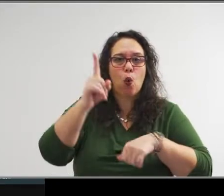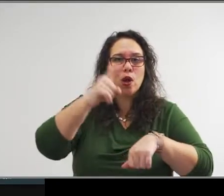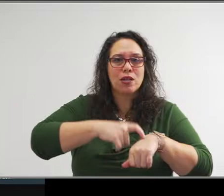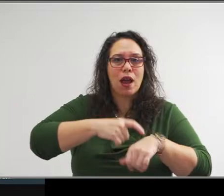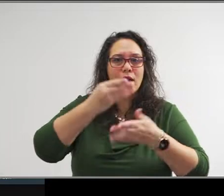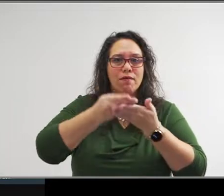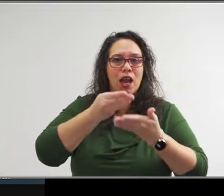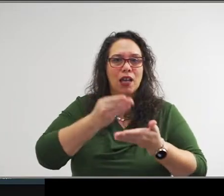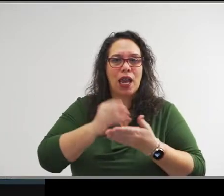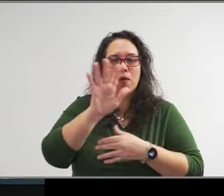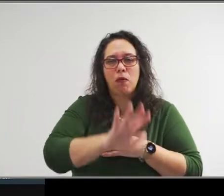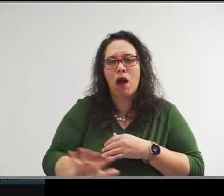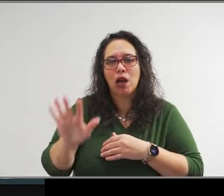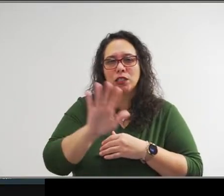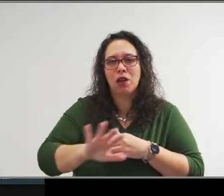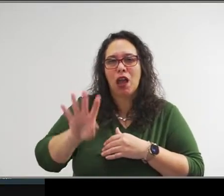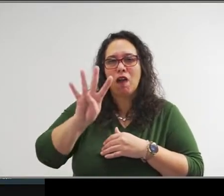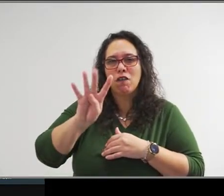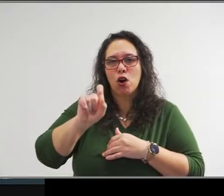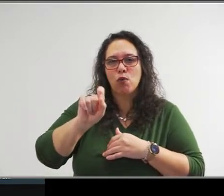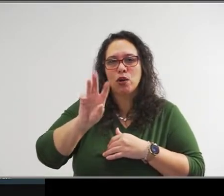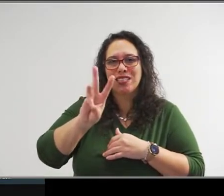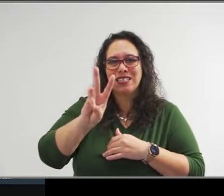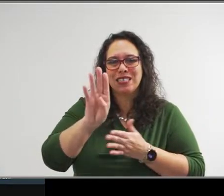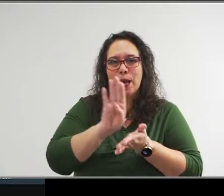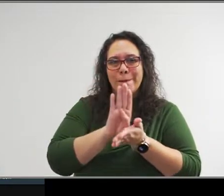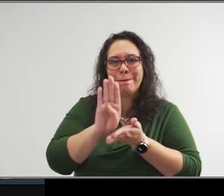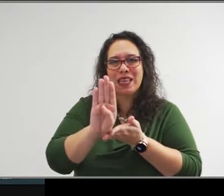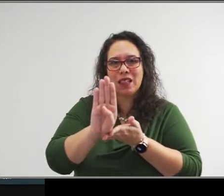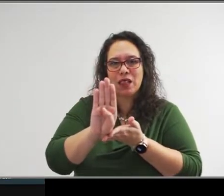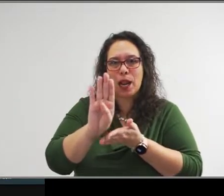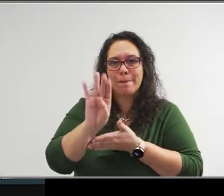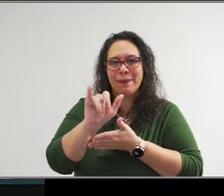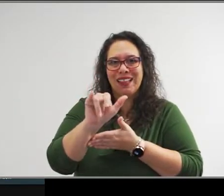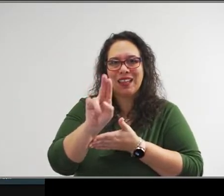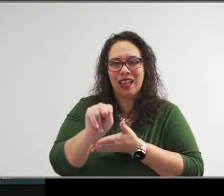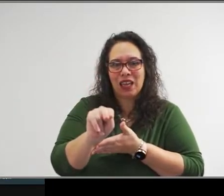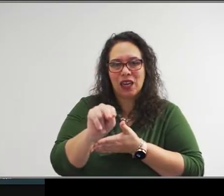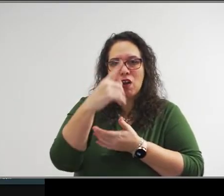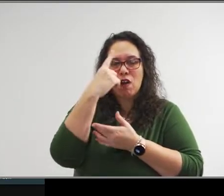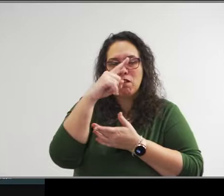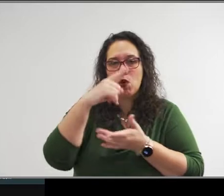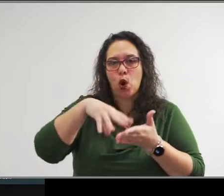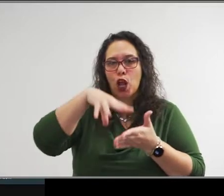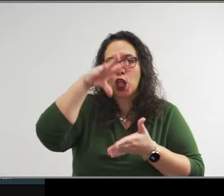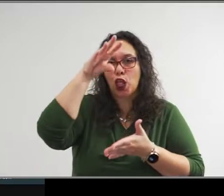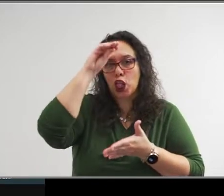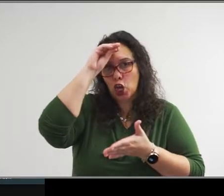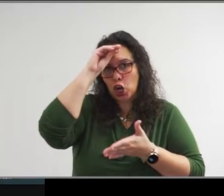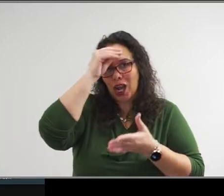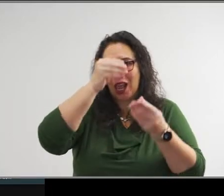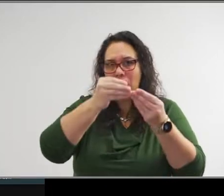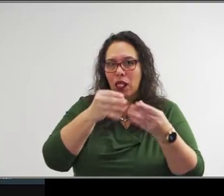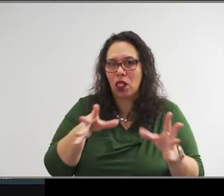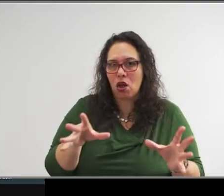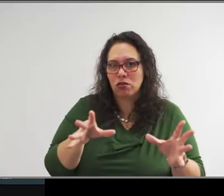of approximately 4.6 billion to mitigate learning loss and to bright interventions